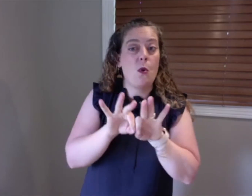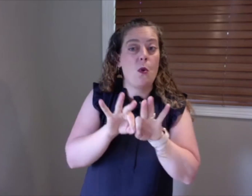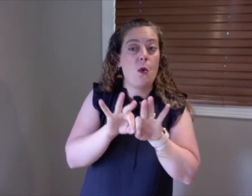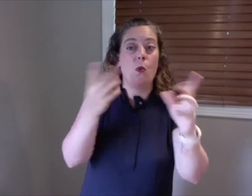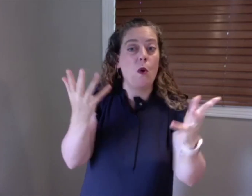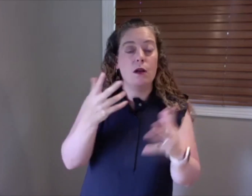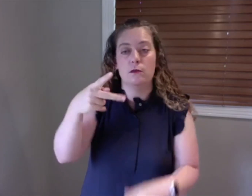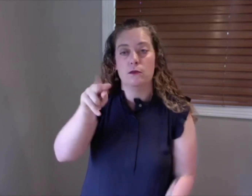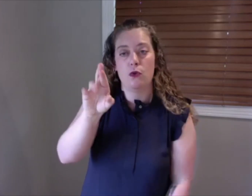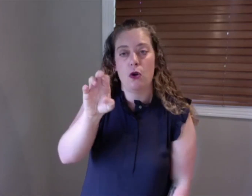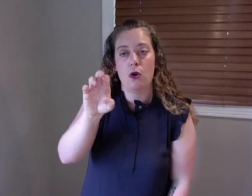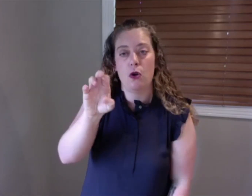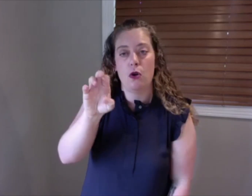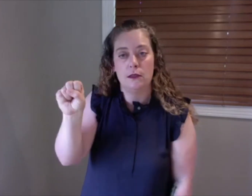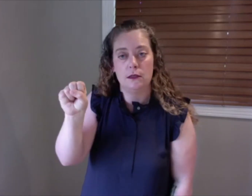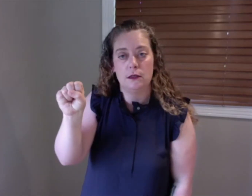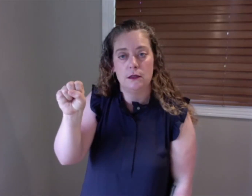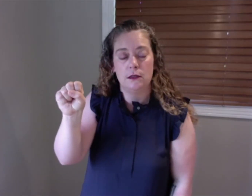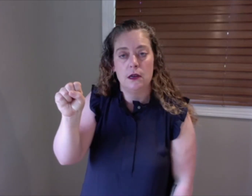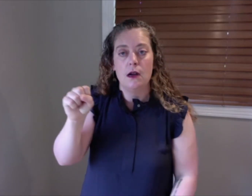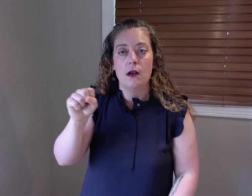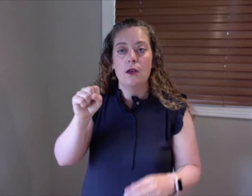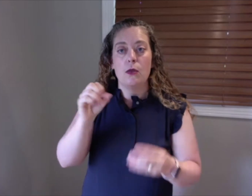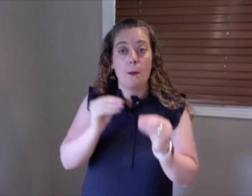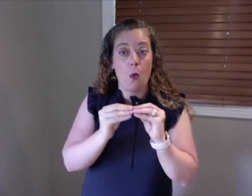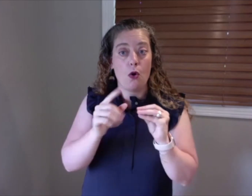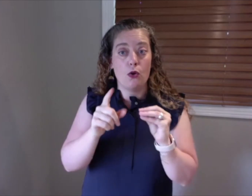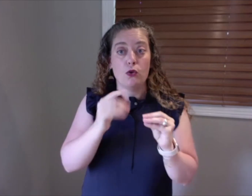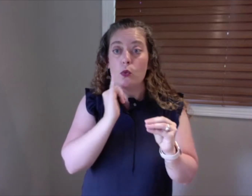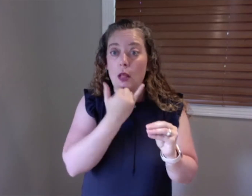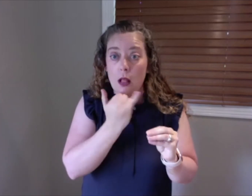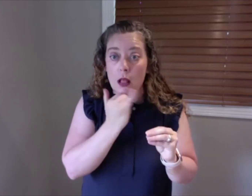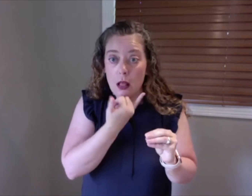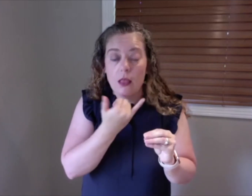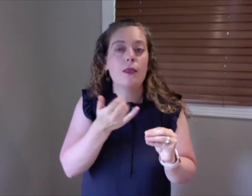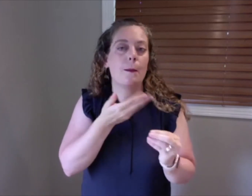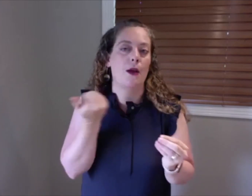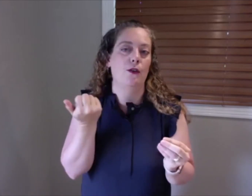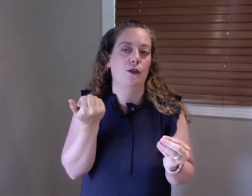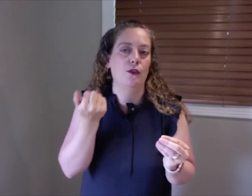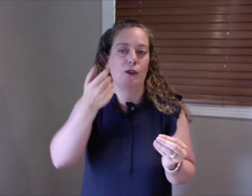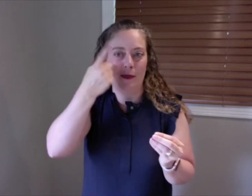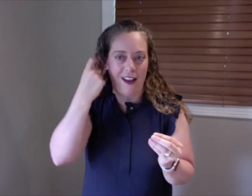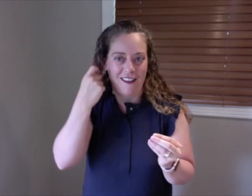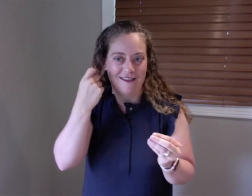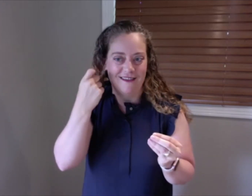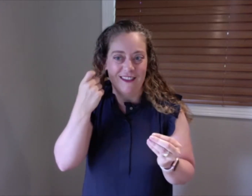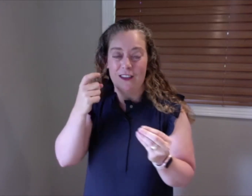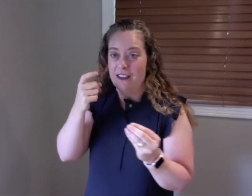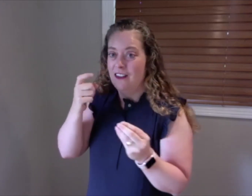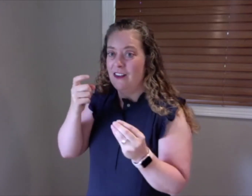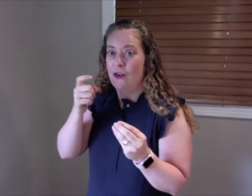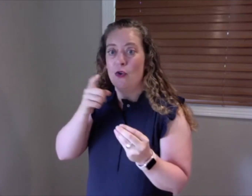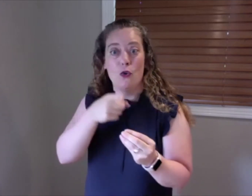and I think that the most important part of art is the process that you go through and the more mistakes you make the better